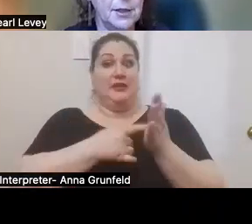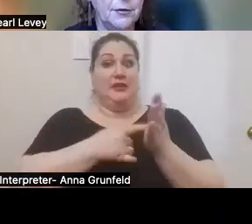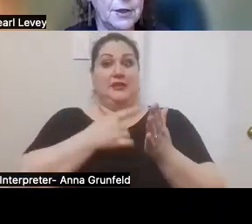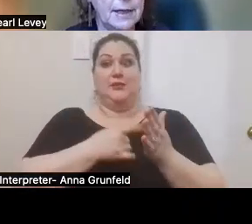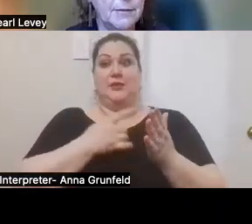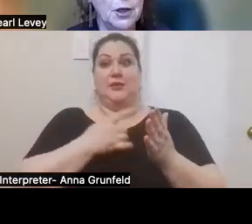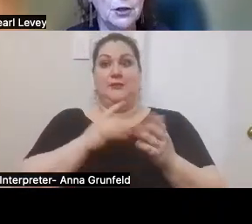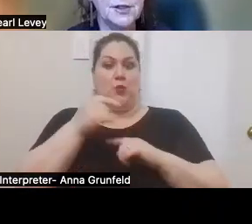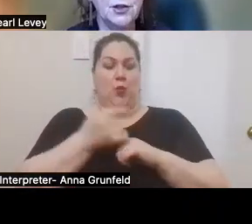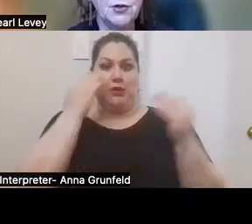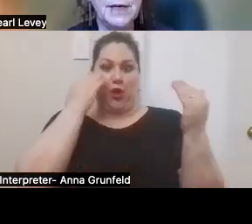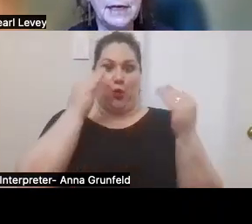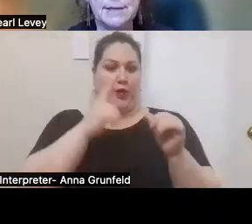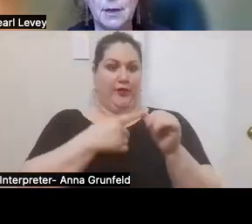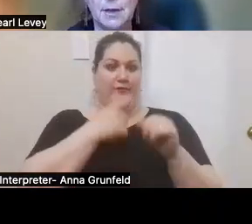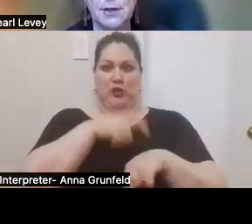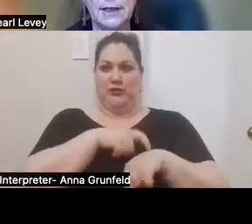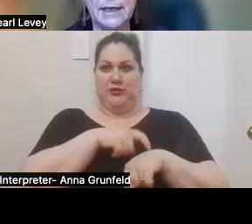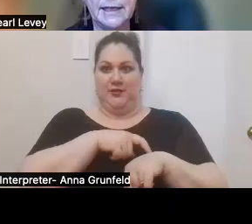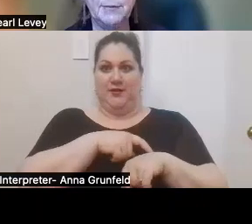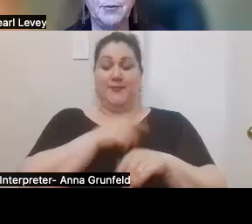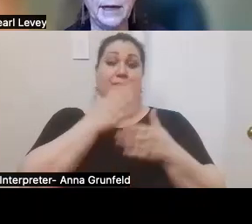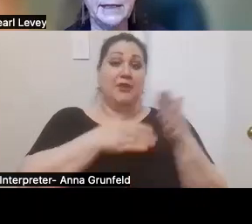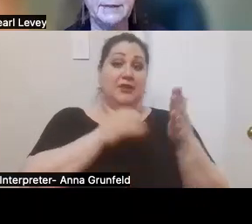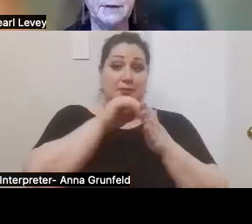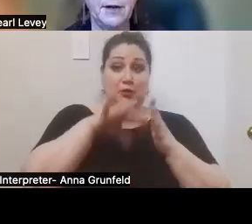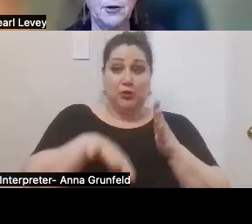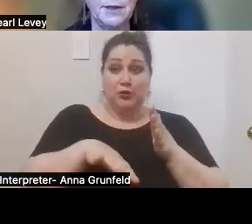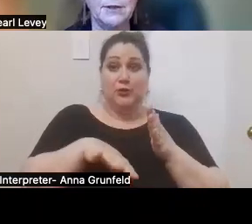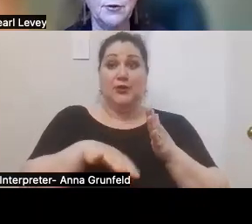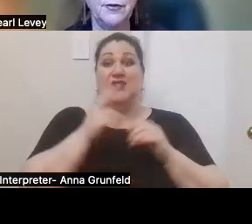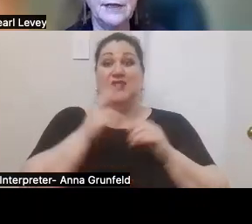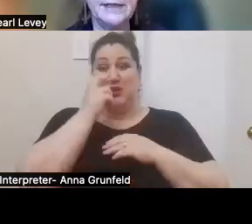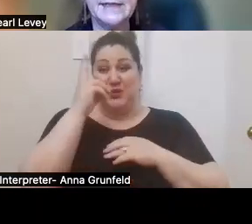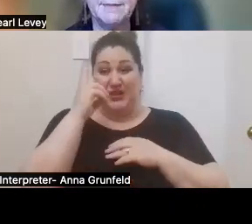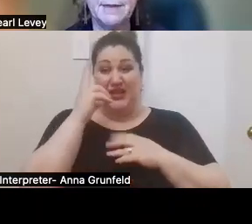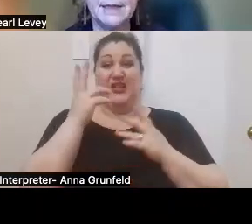So for some learners, the unique demands of the clinical practicum environment reveals disability